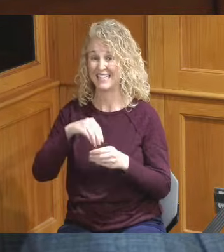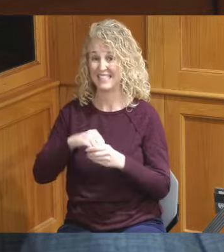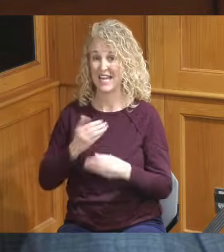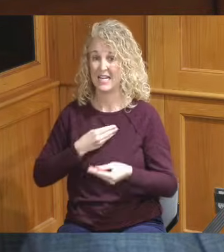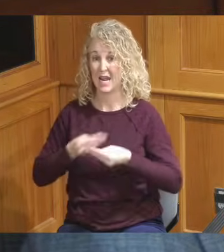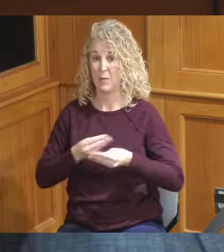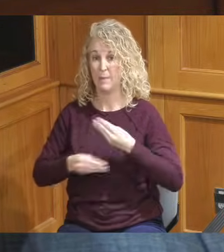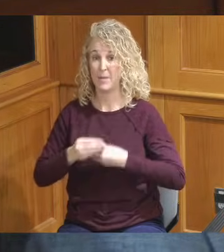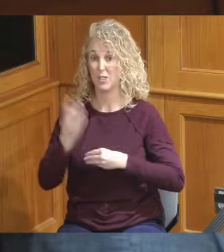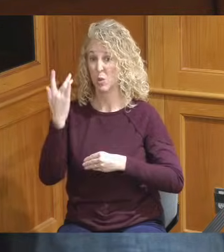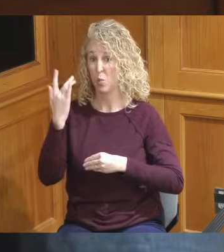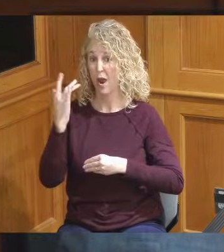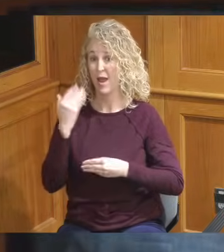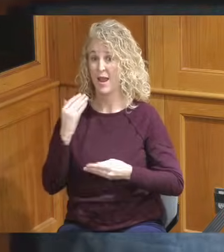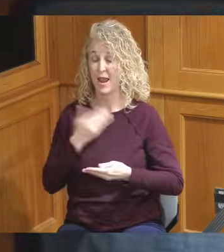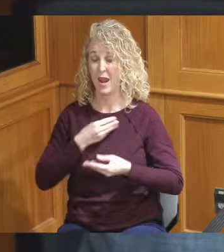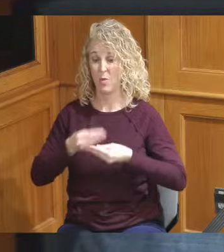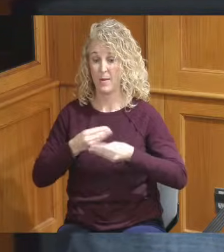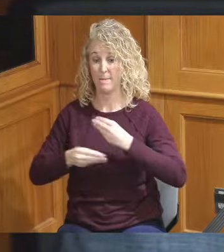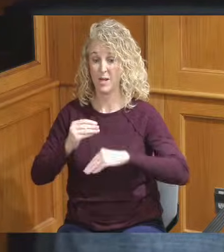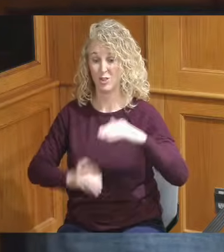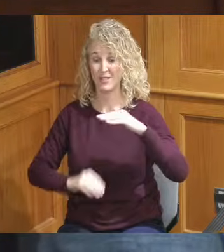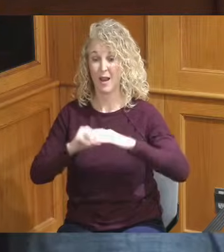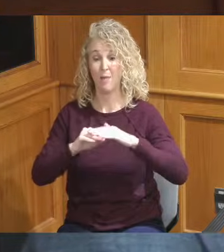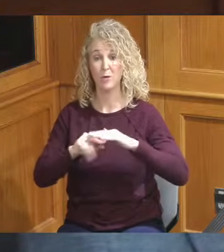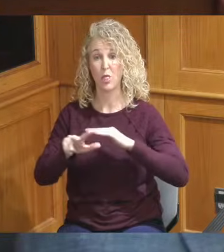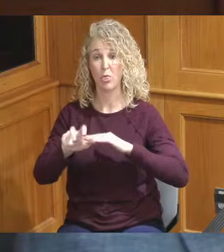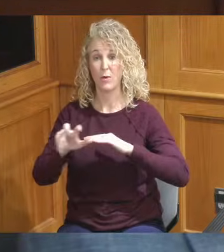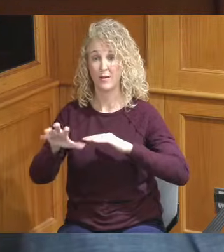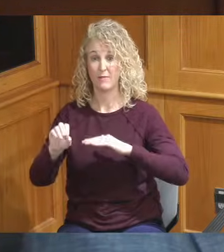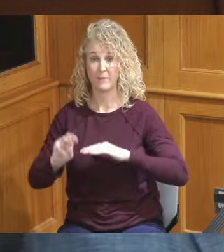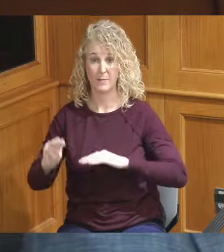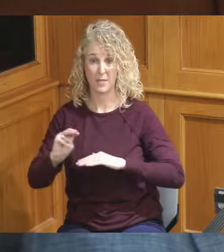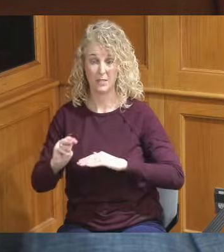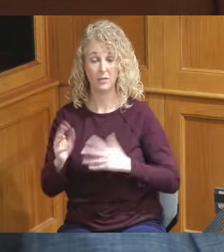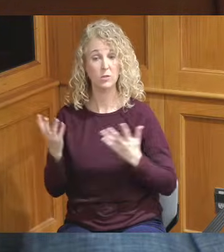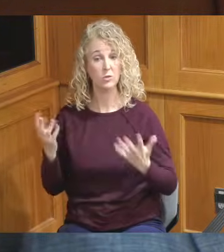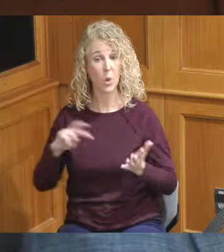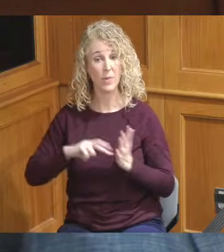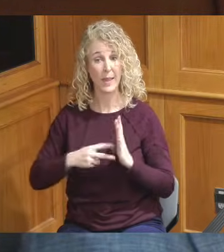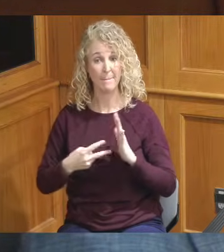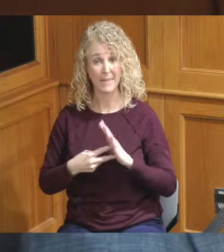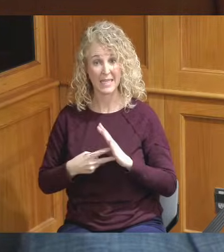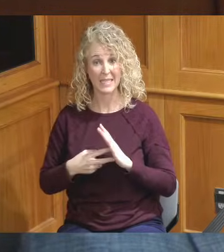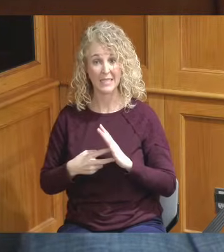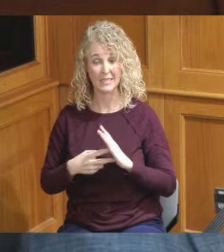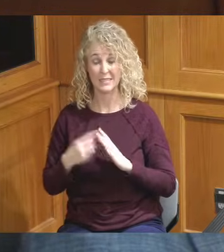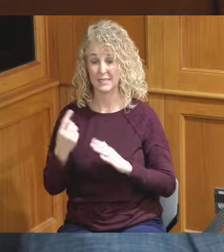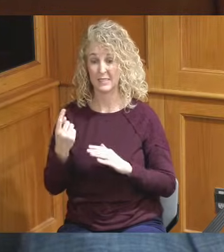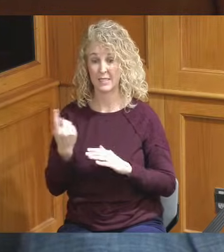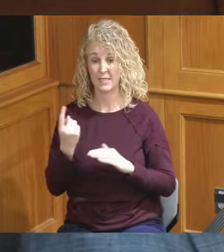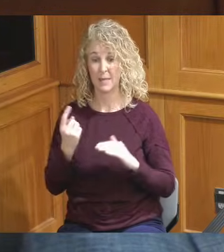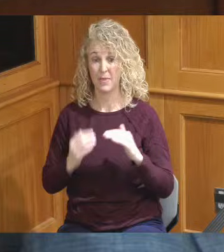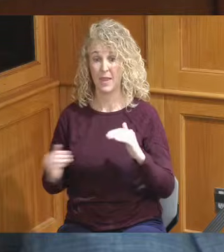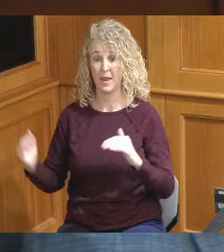capped the budget 350 million and so nothing we do in the stadium is going to expose us